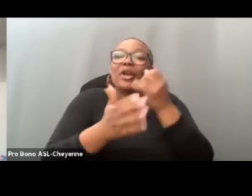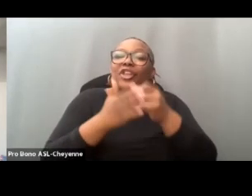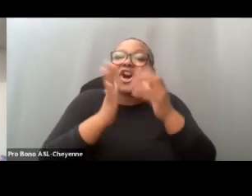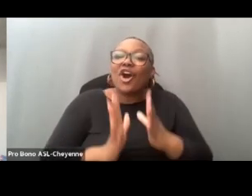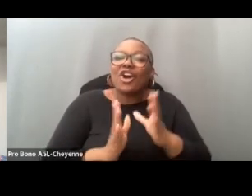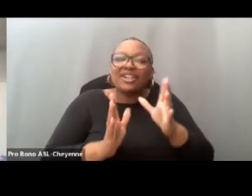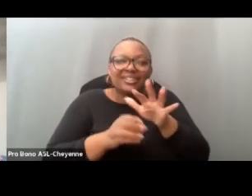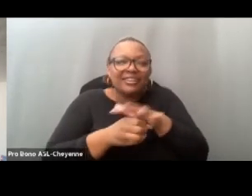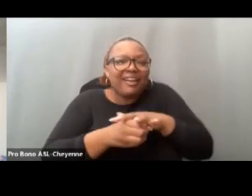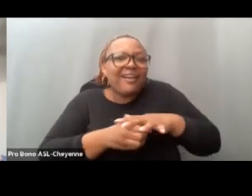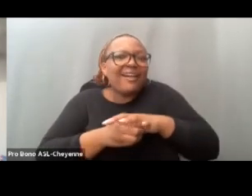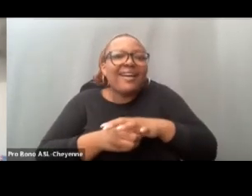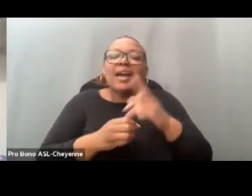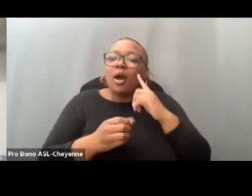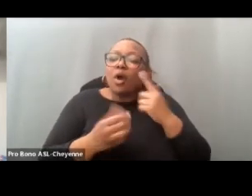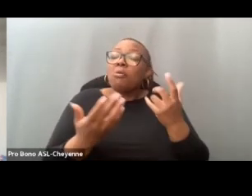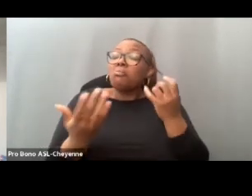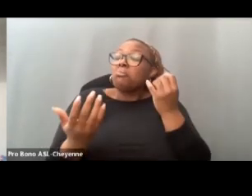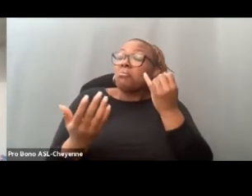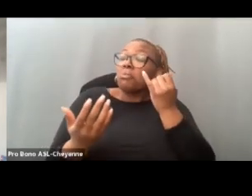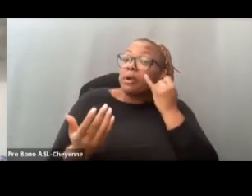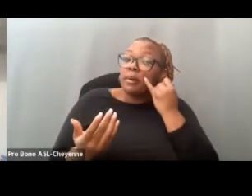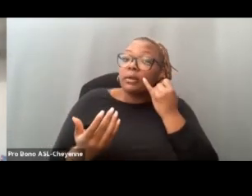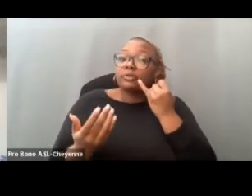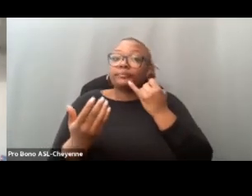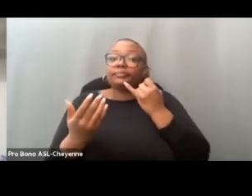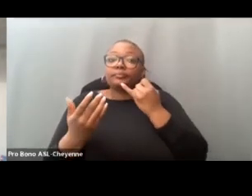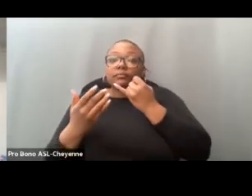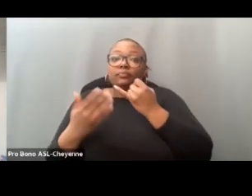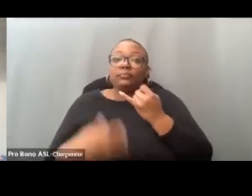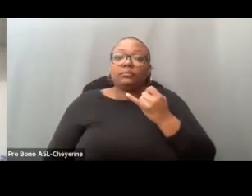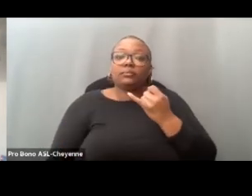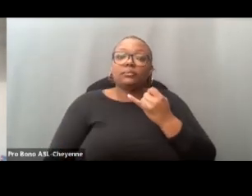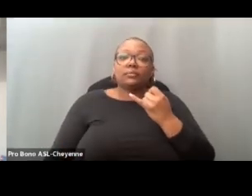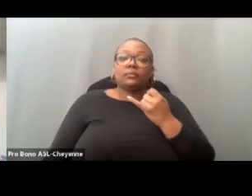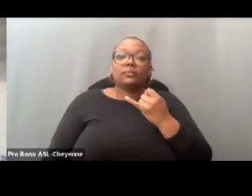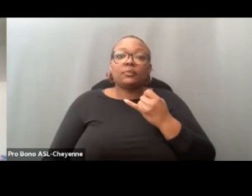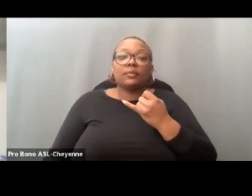You know, what if you revived FESTAC '77?